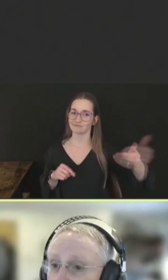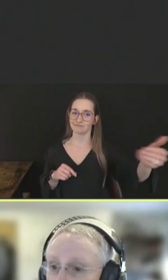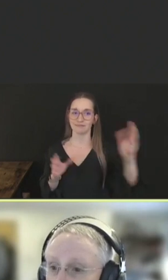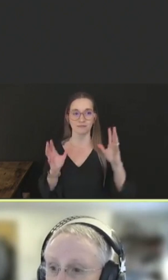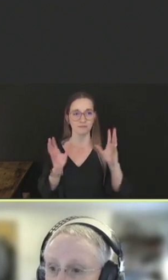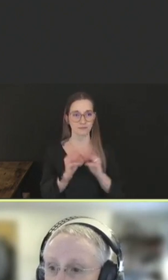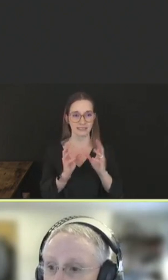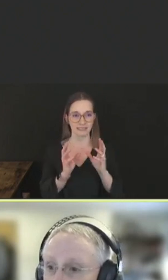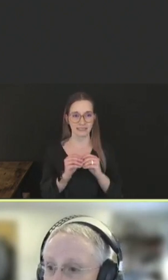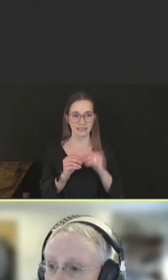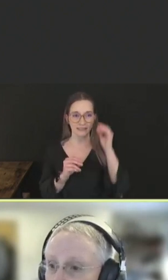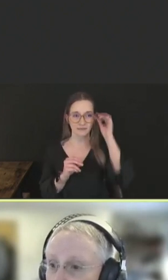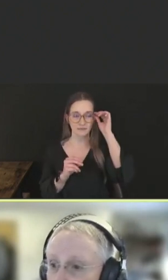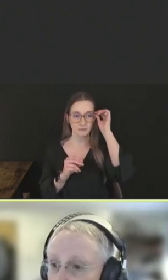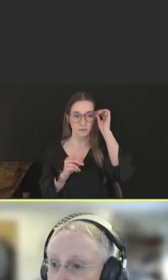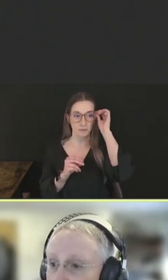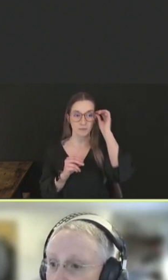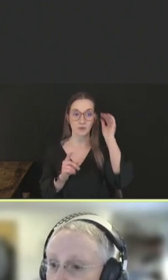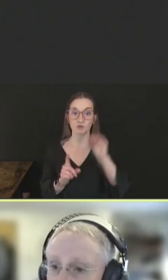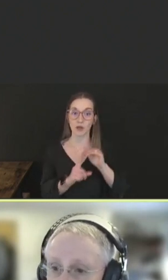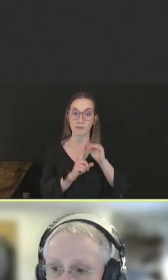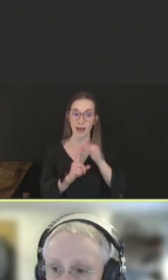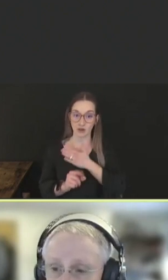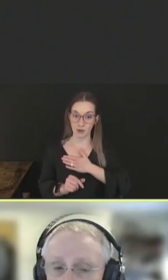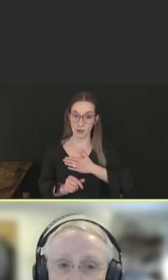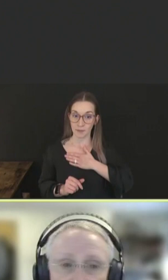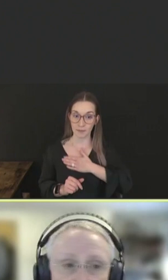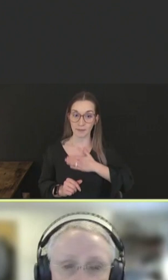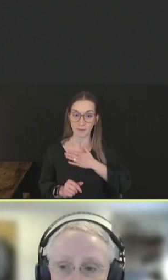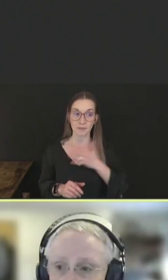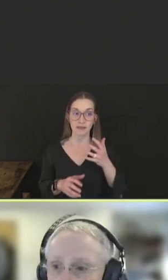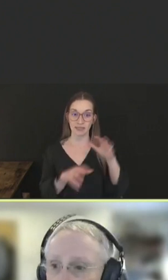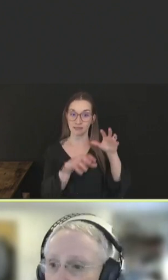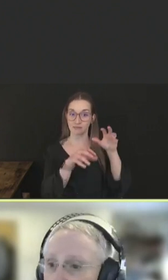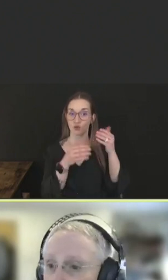As a reminder, please hold the remaining 2023 meeting dates on your calendars.